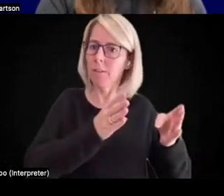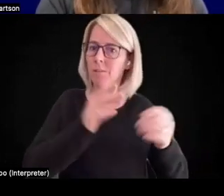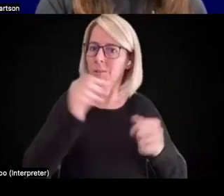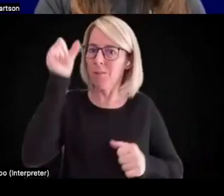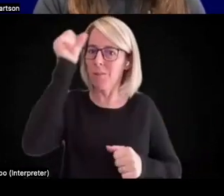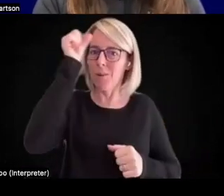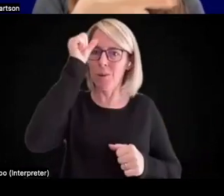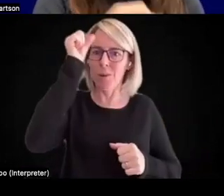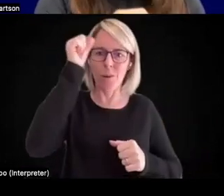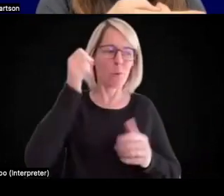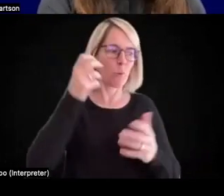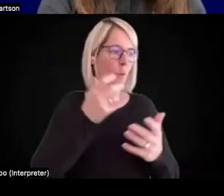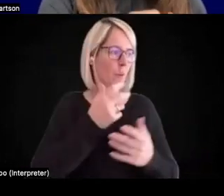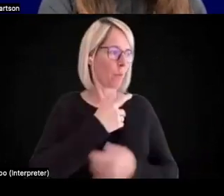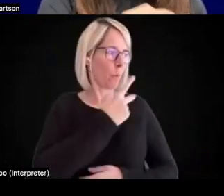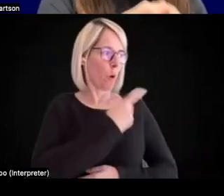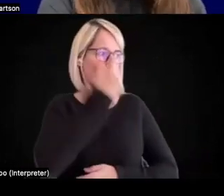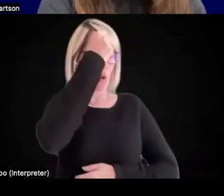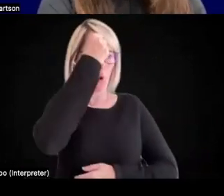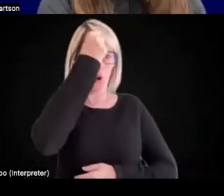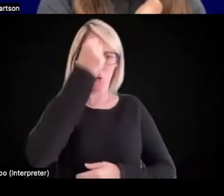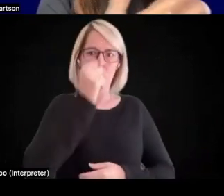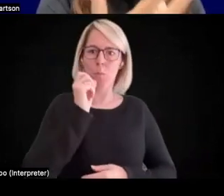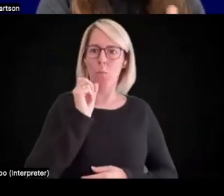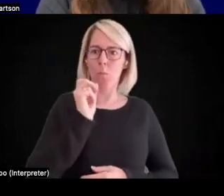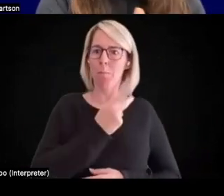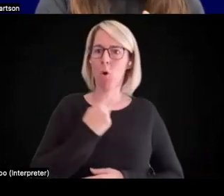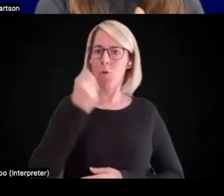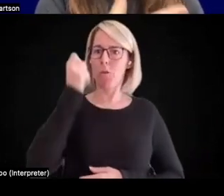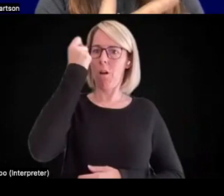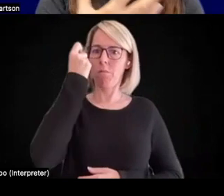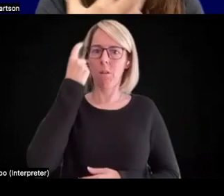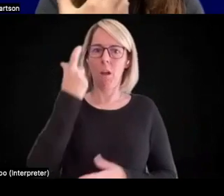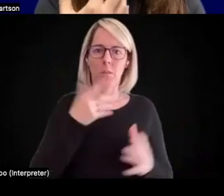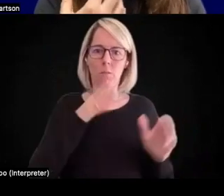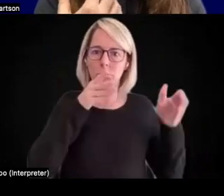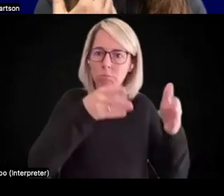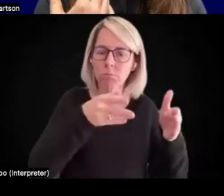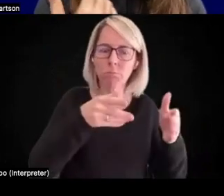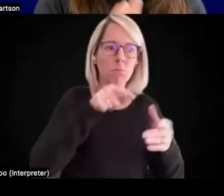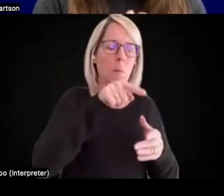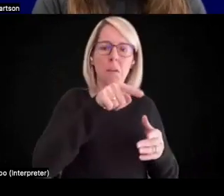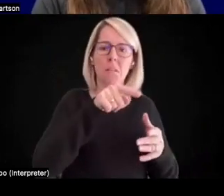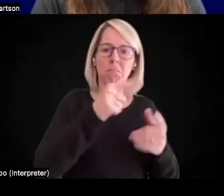both attending to this other thing, this it. It could be an object, it could be something that